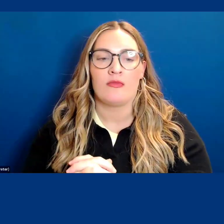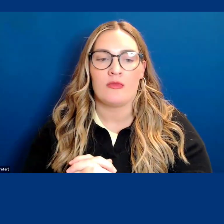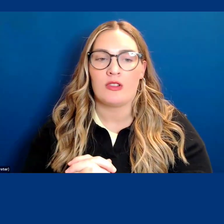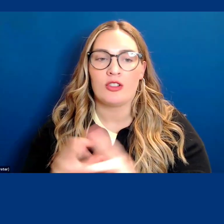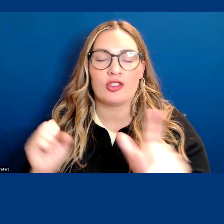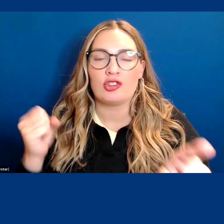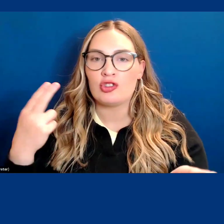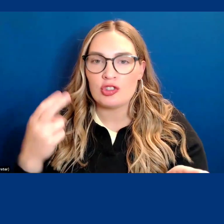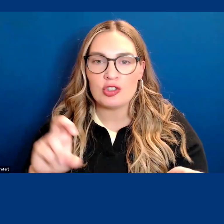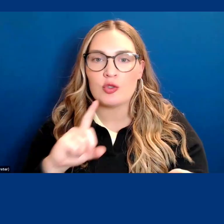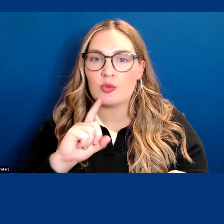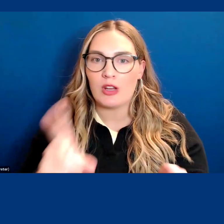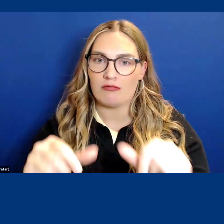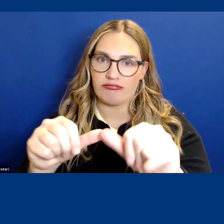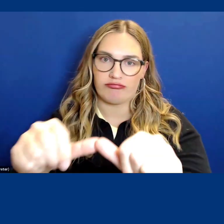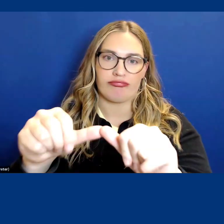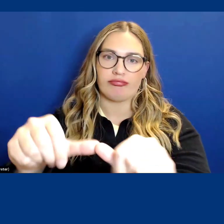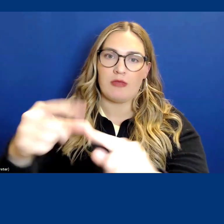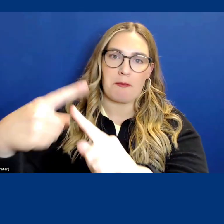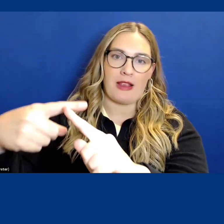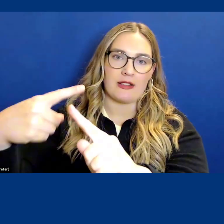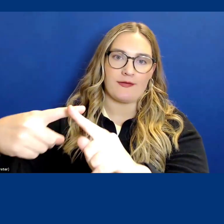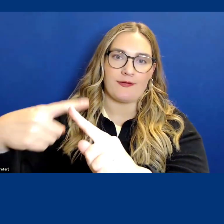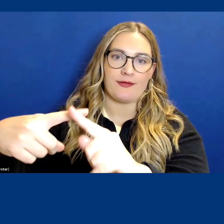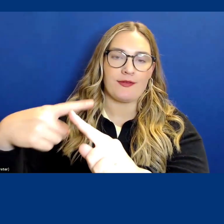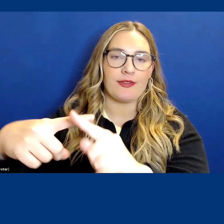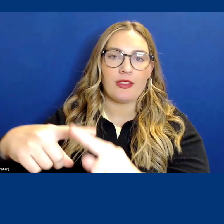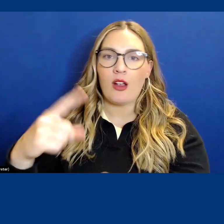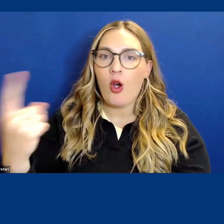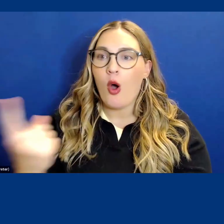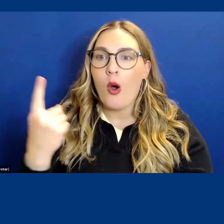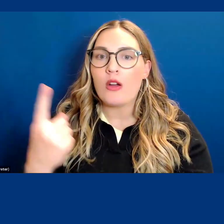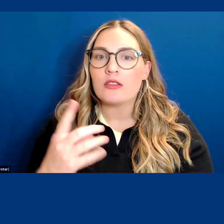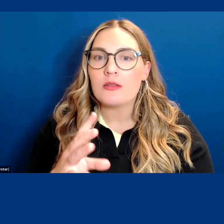continuously positive always spoke to me about the